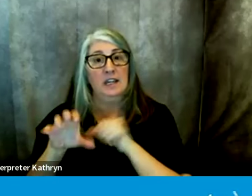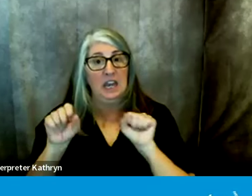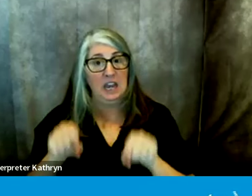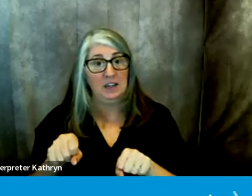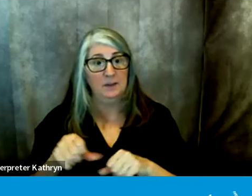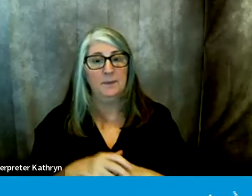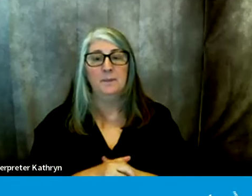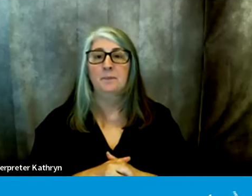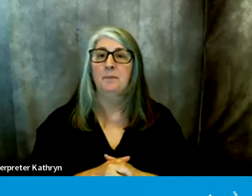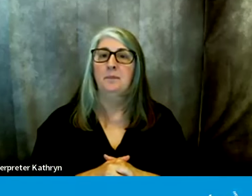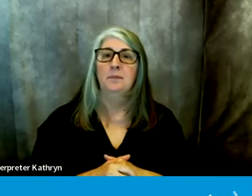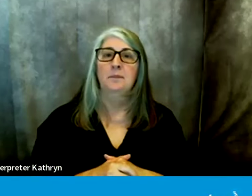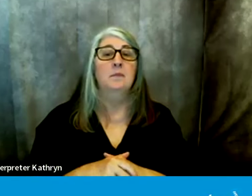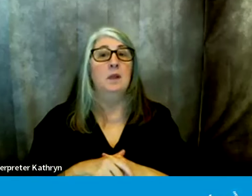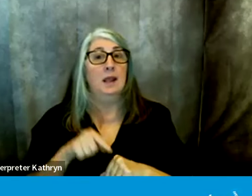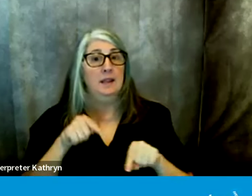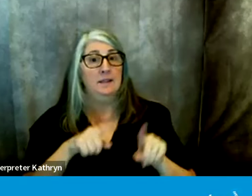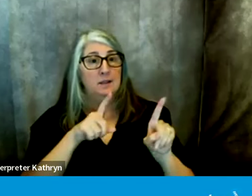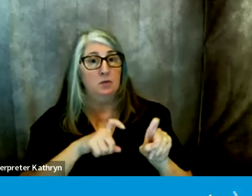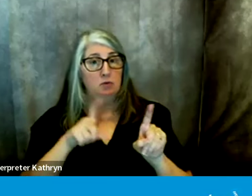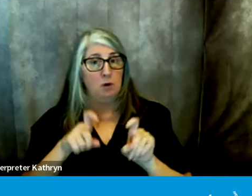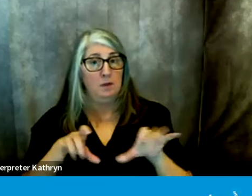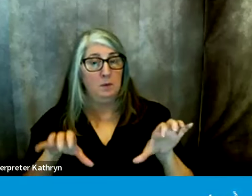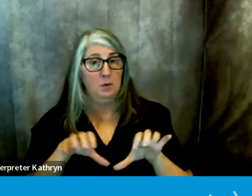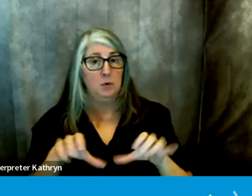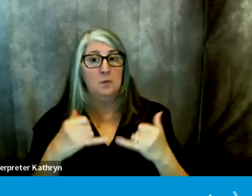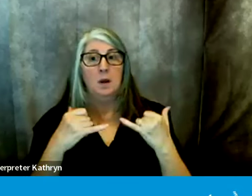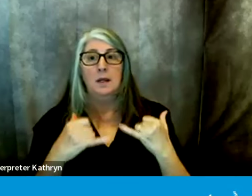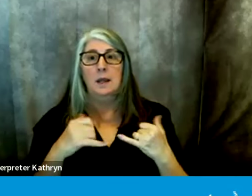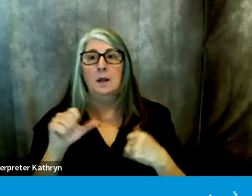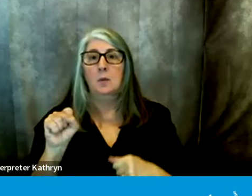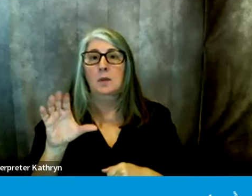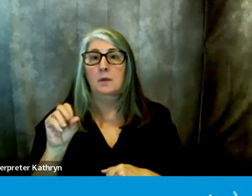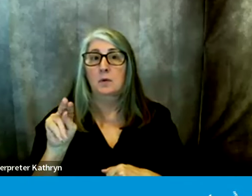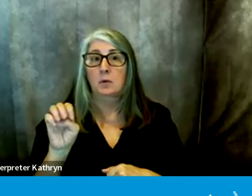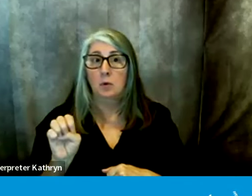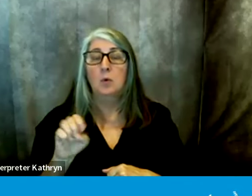So this particular trial that's ongoing, the SCONE contents trial is also monitoring for improvement